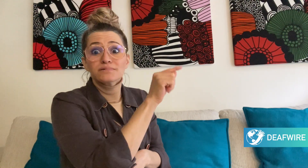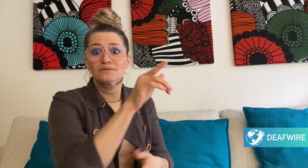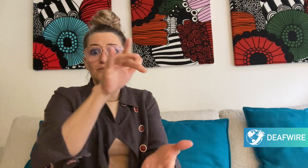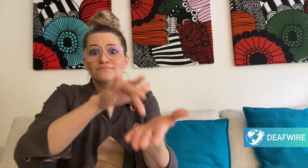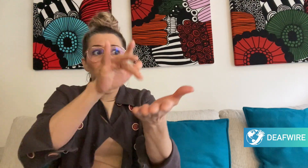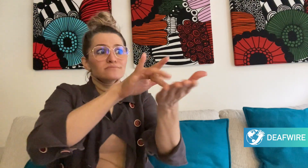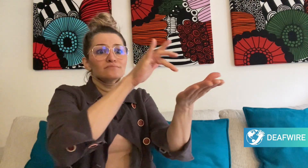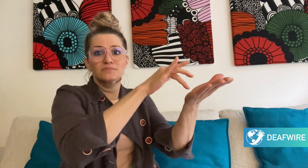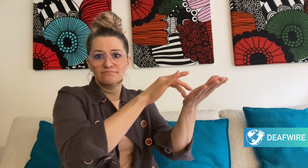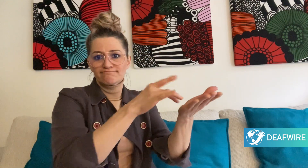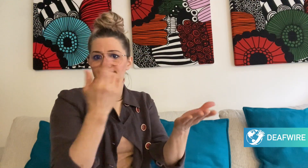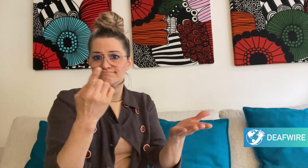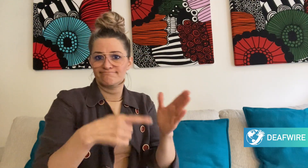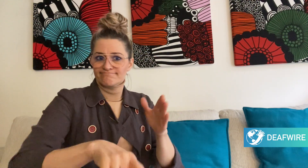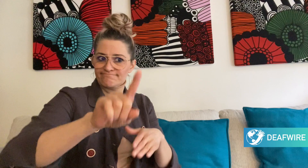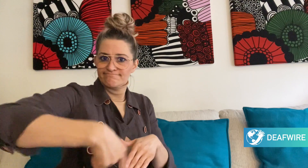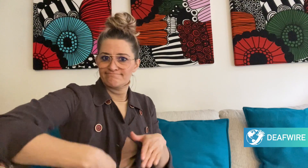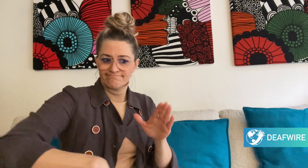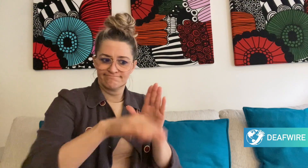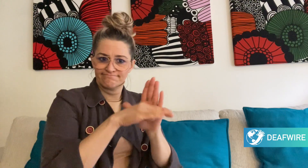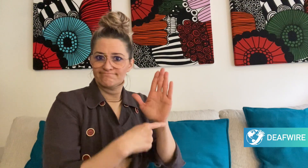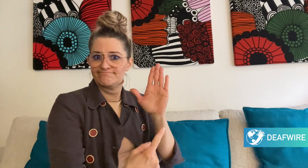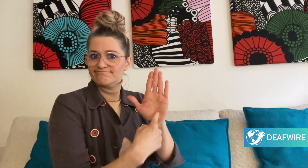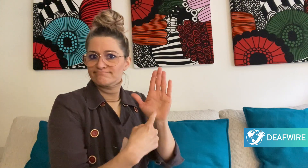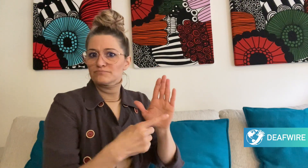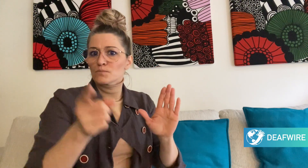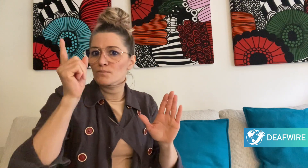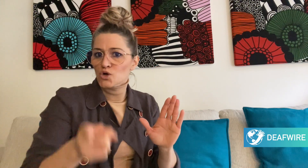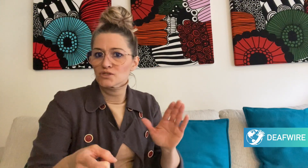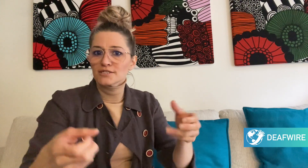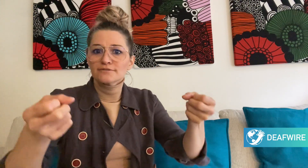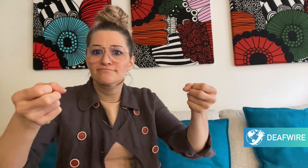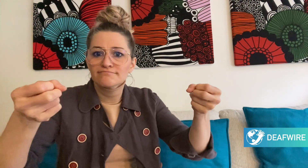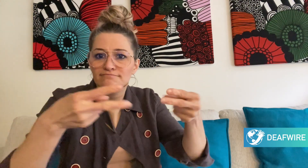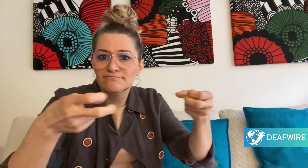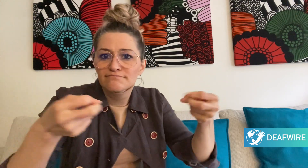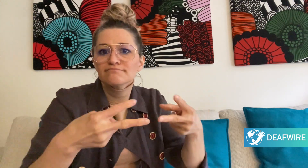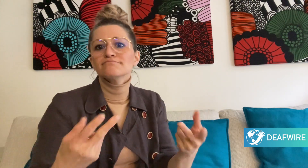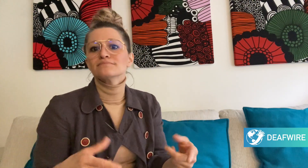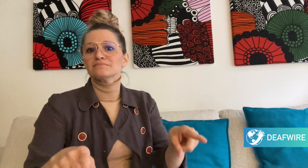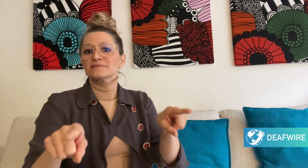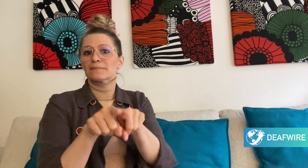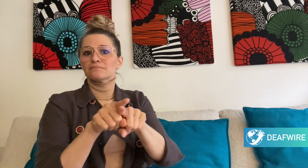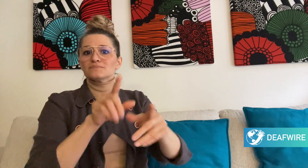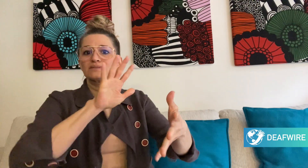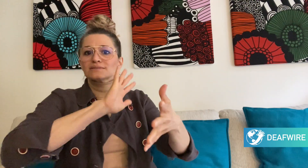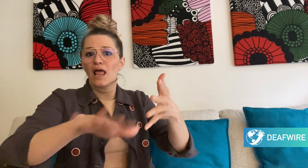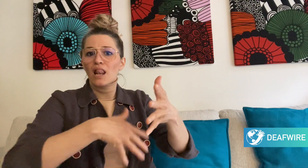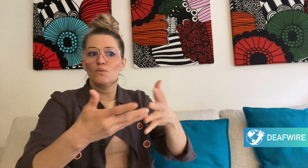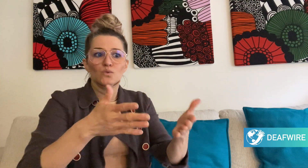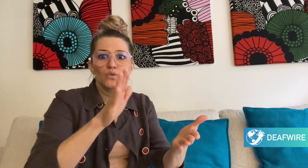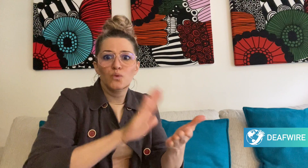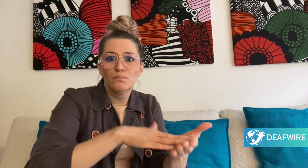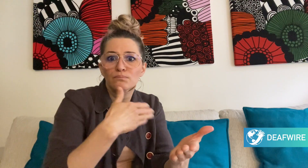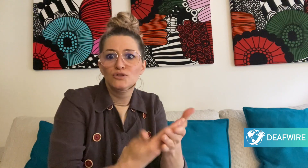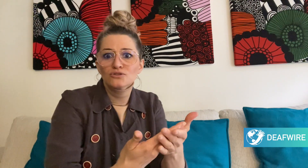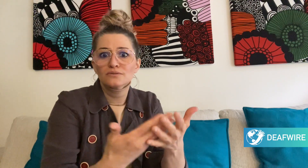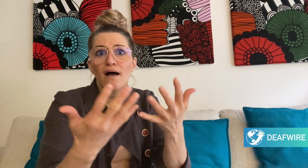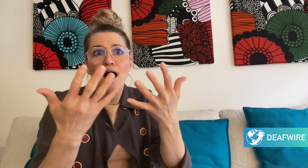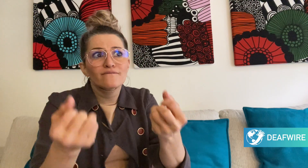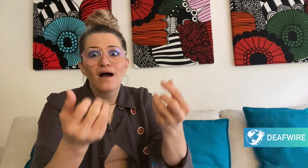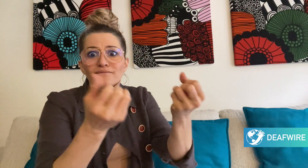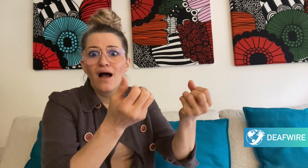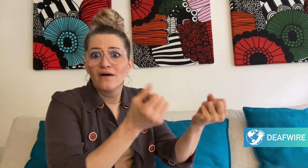Now that many places are required to have closed captioning